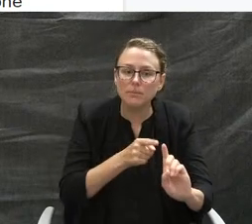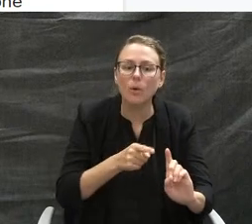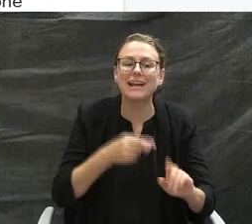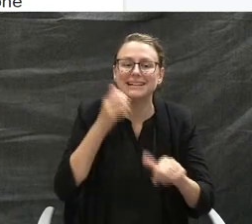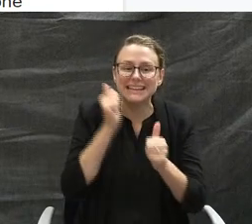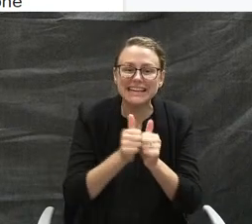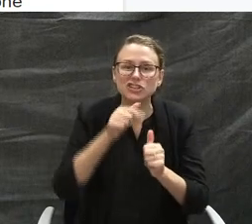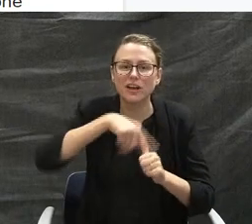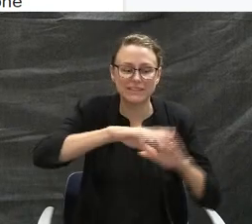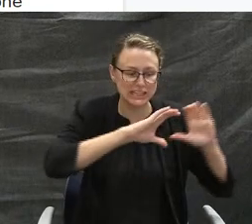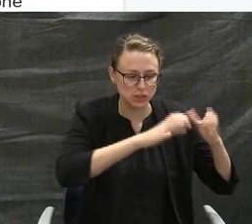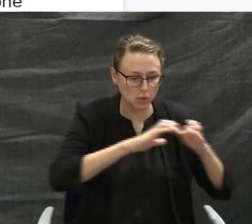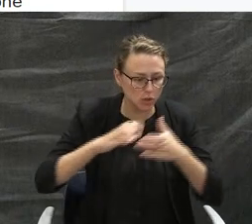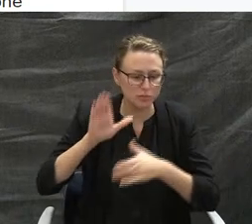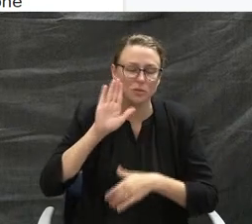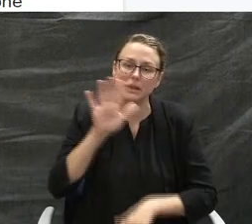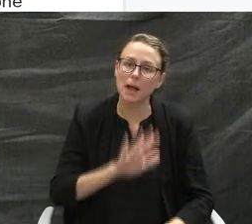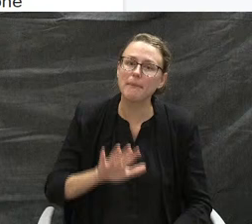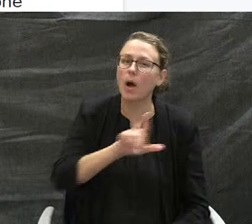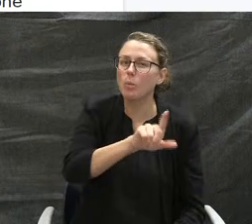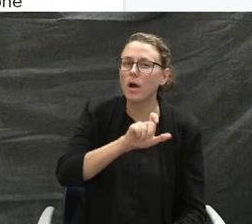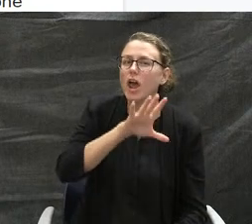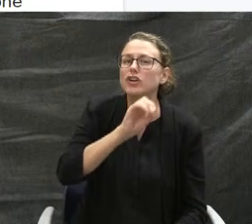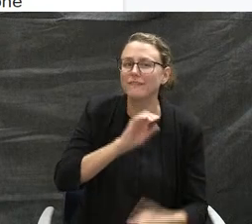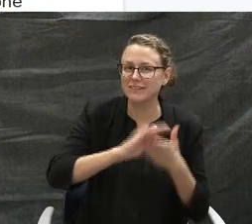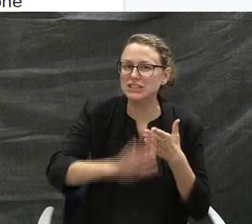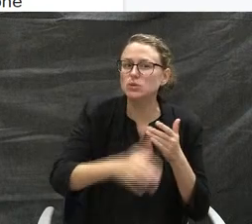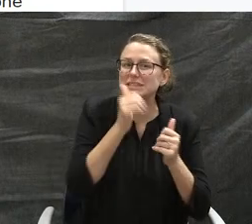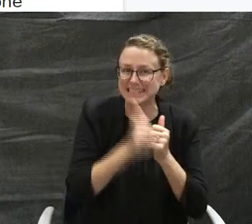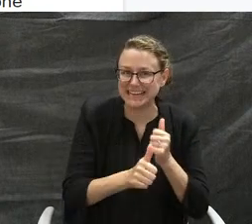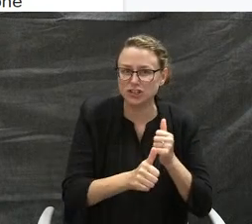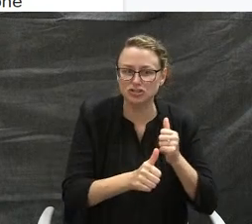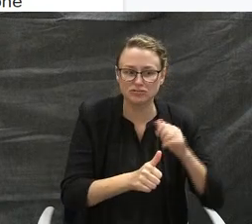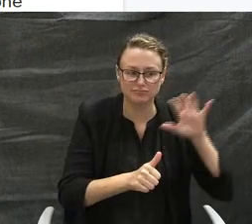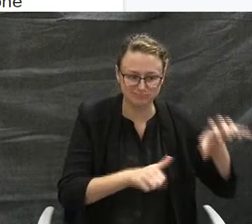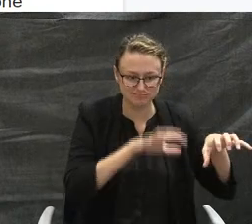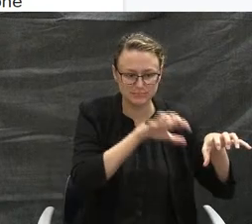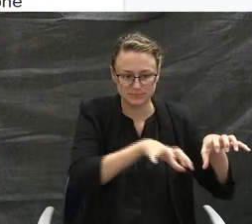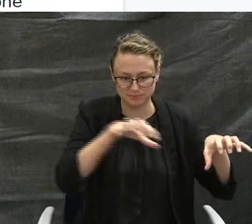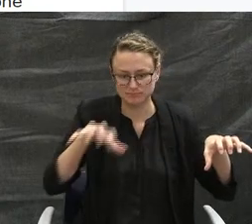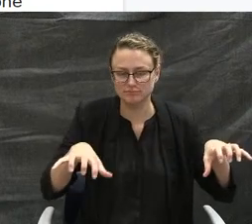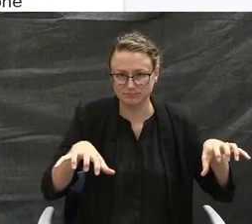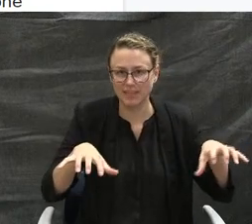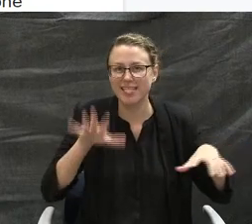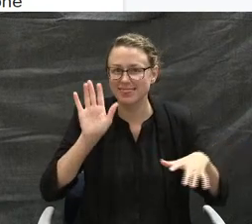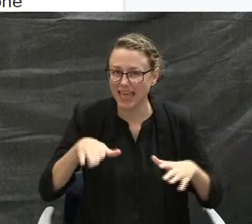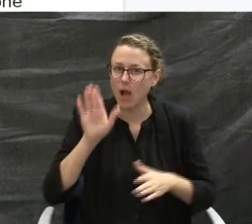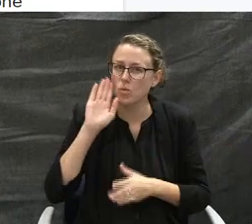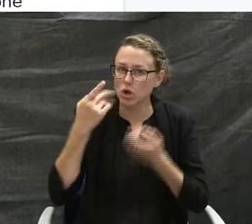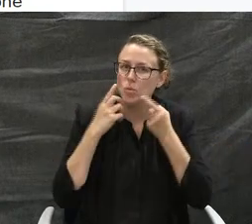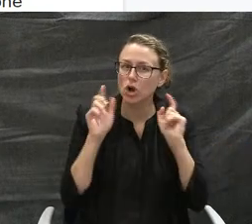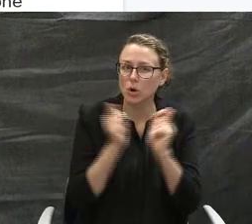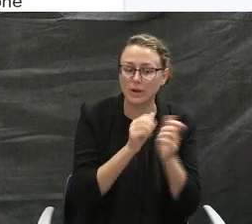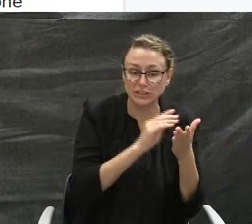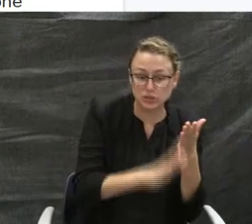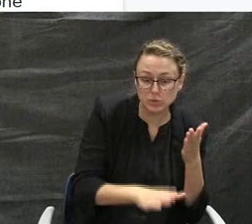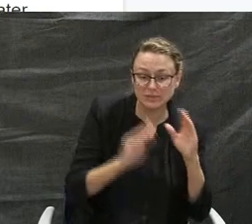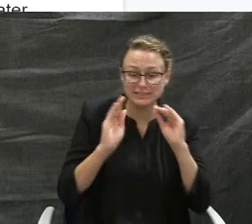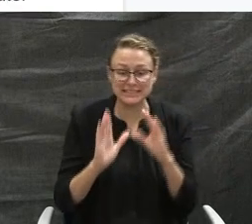of these cohorts would be about 150 students. In order for it to work out with this student teacher ratio. Additionally, in